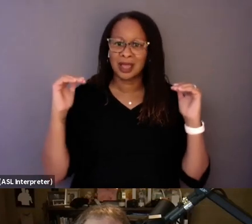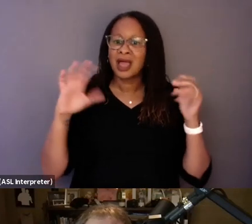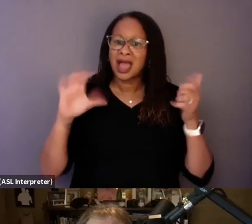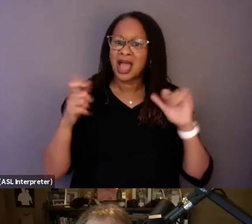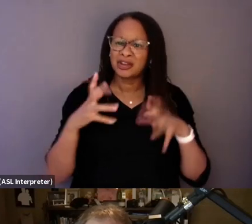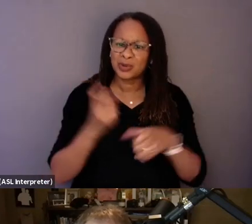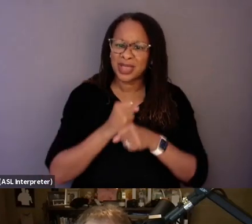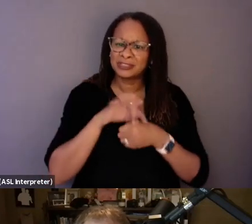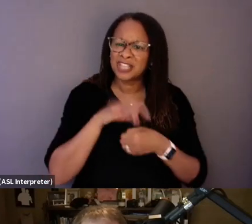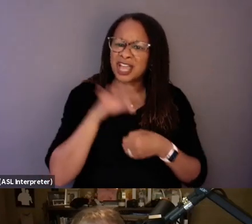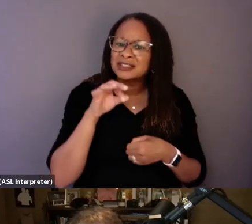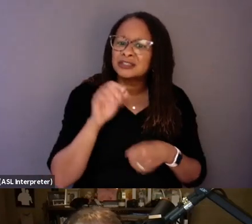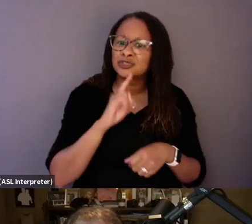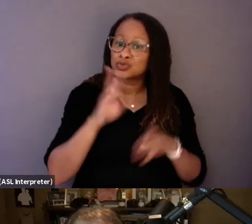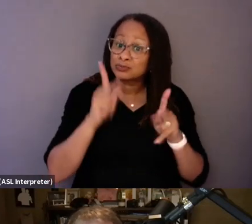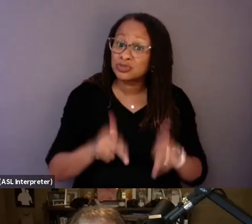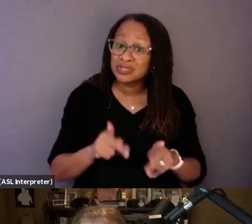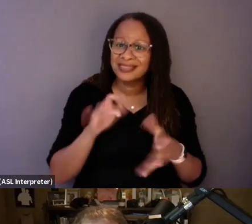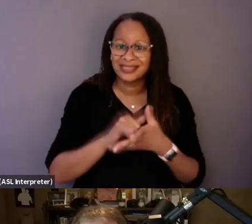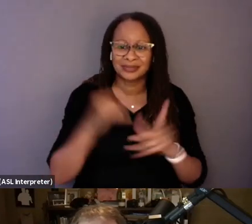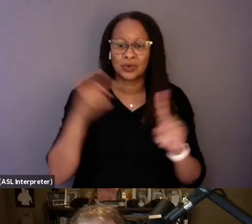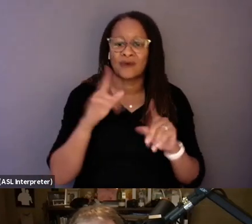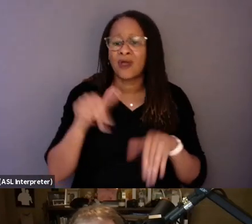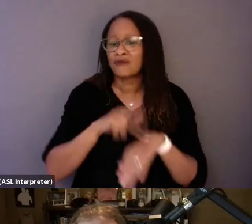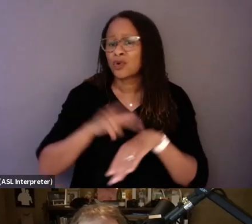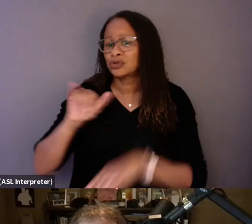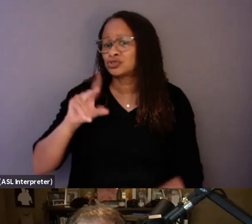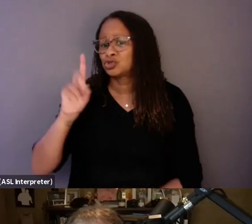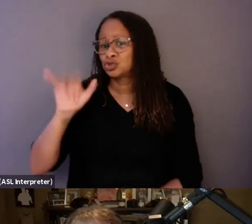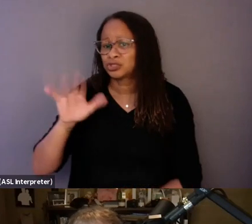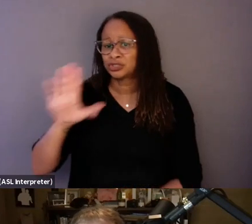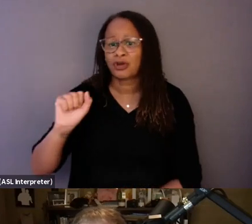How do you capture the true person? Of course, Judy's archive provided us with so many